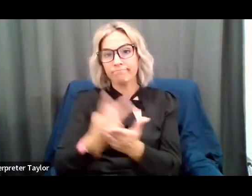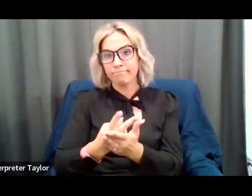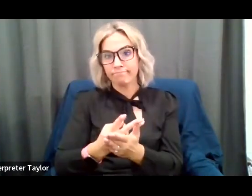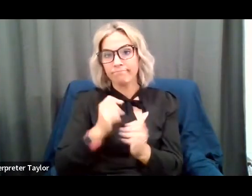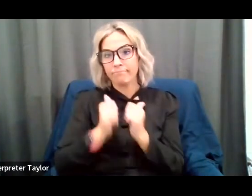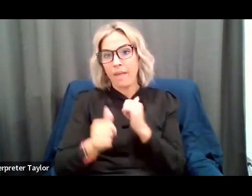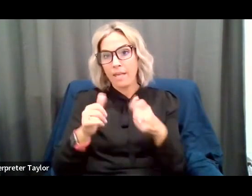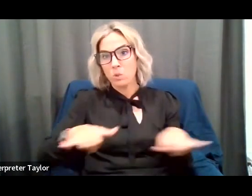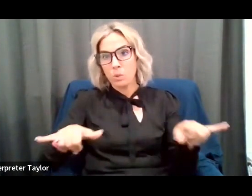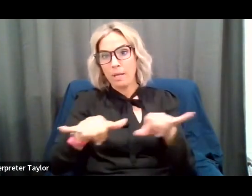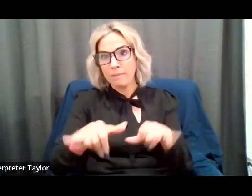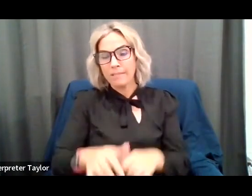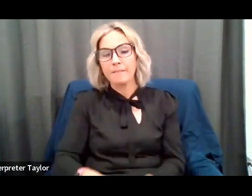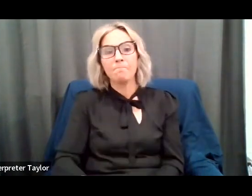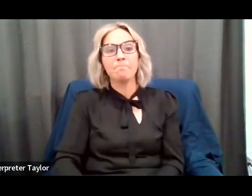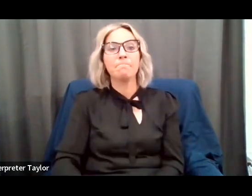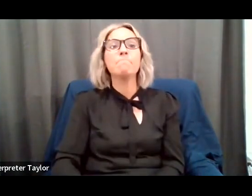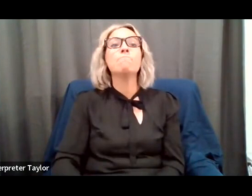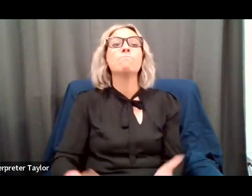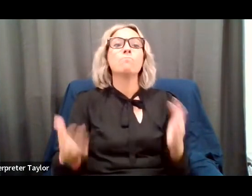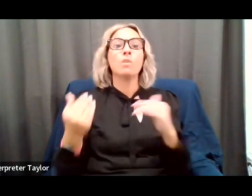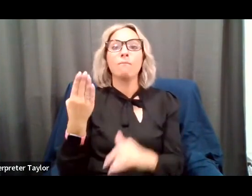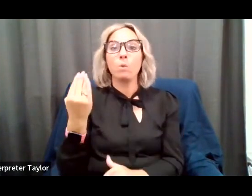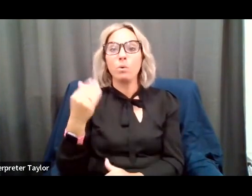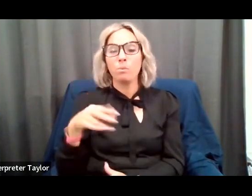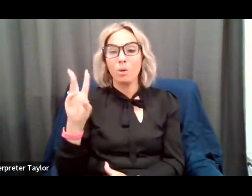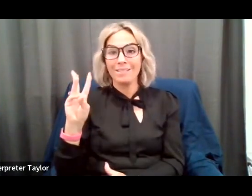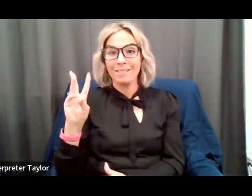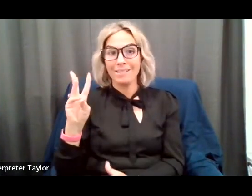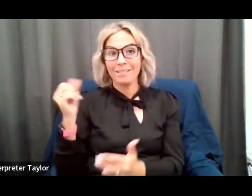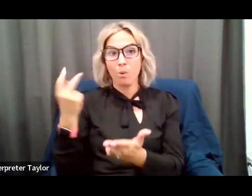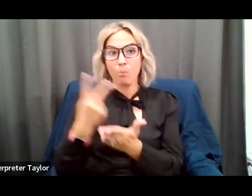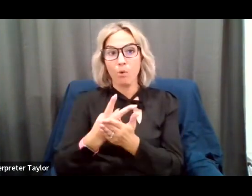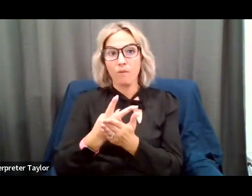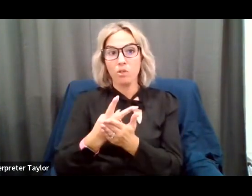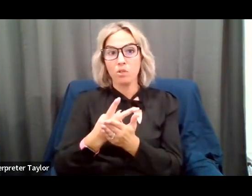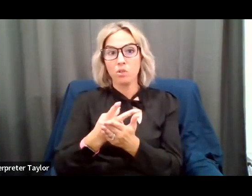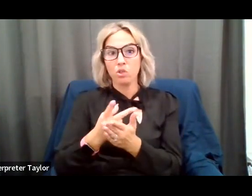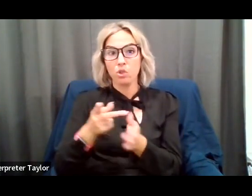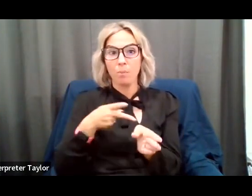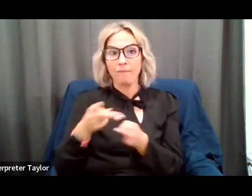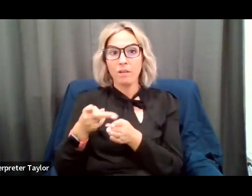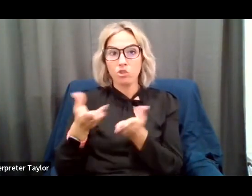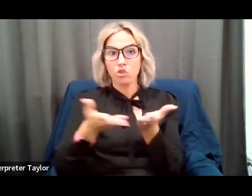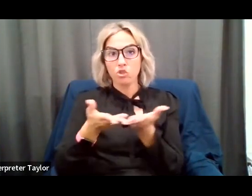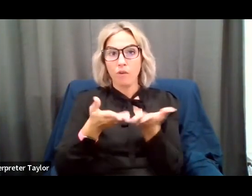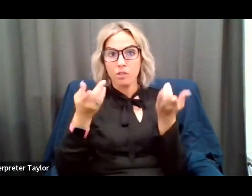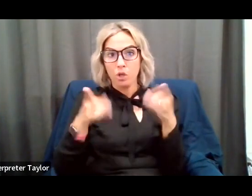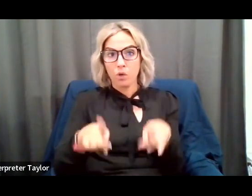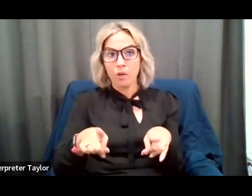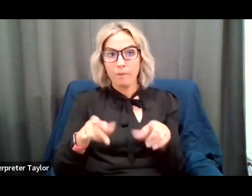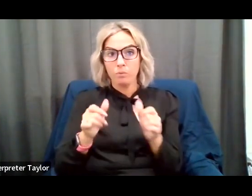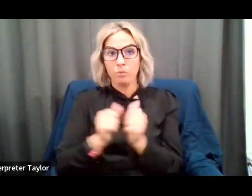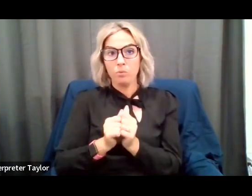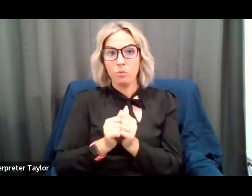Next. Item #14.6, Approval to Professional Service Agreement with The Scion Group,